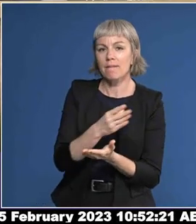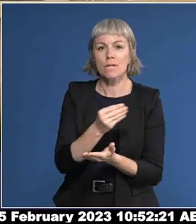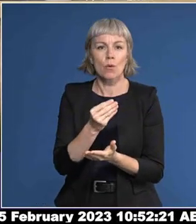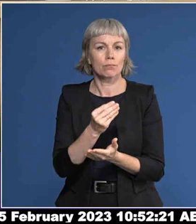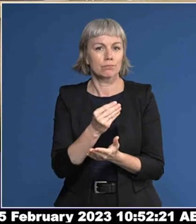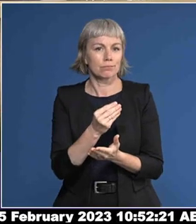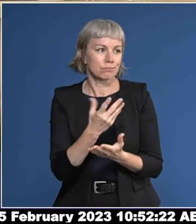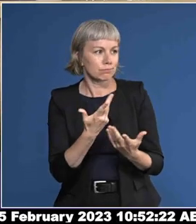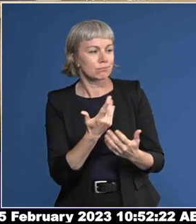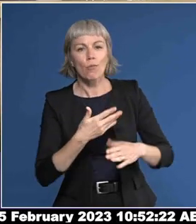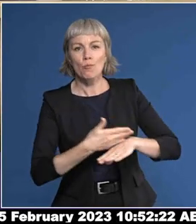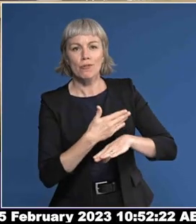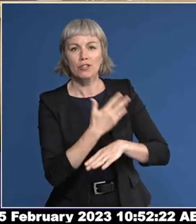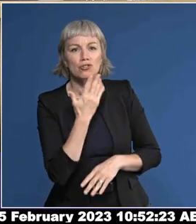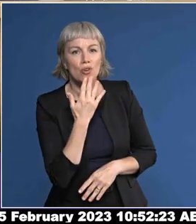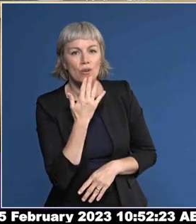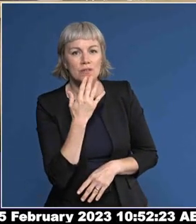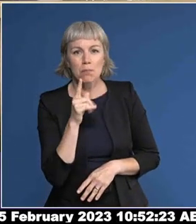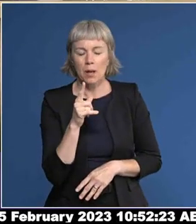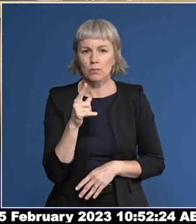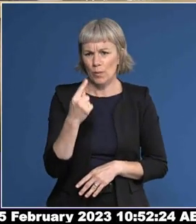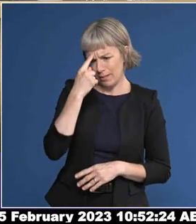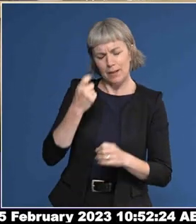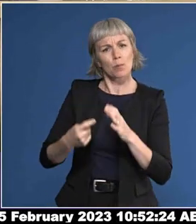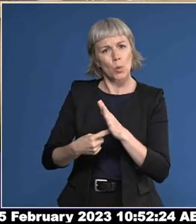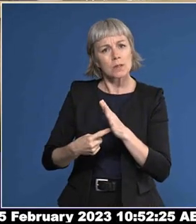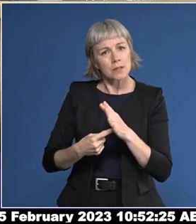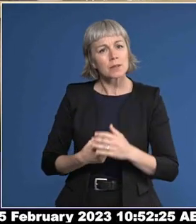At Araluen, we spoke to our managers and frontline practice leaders around what should